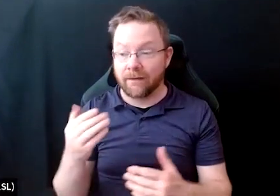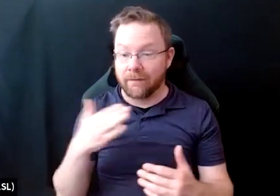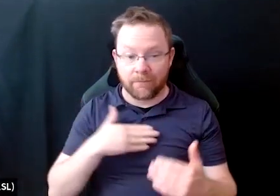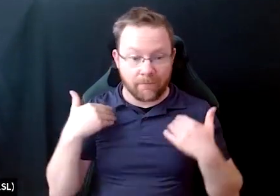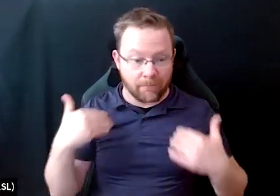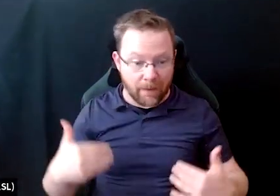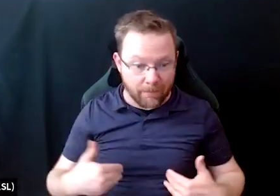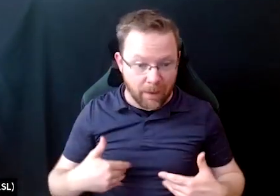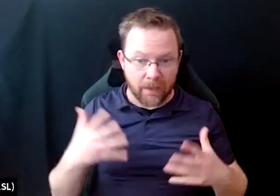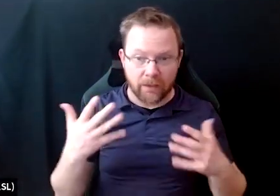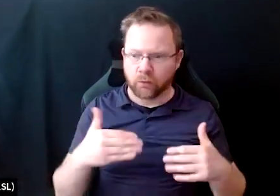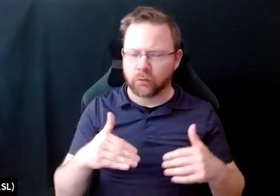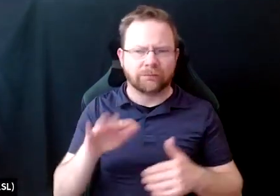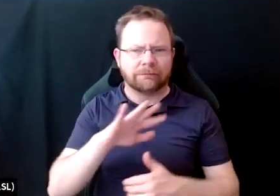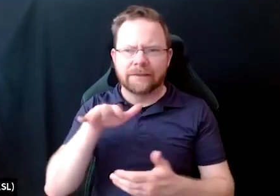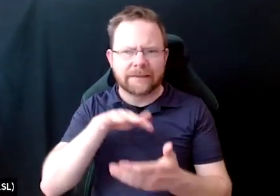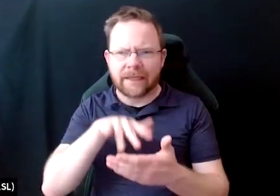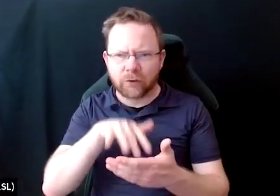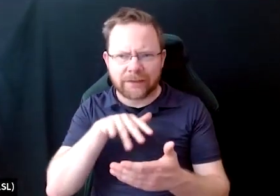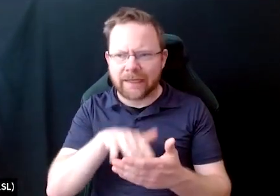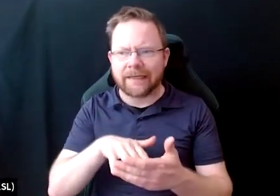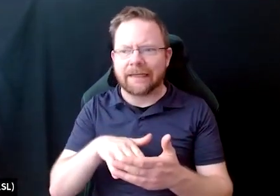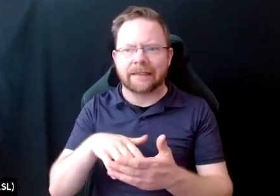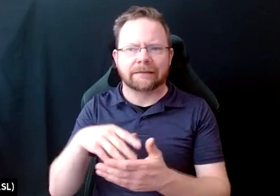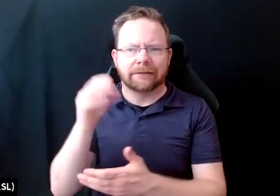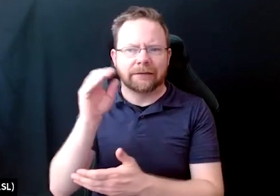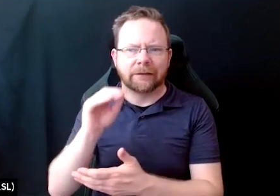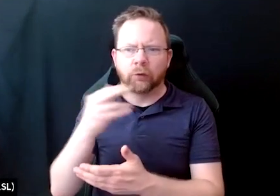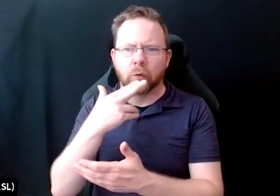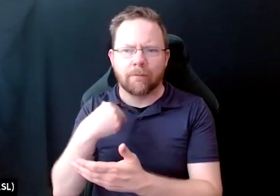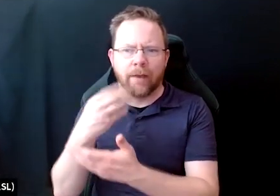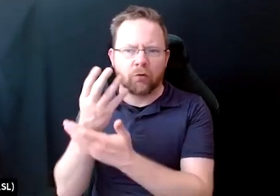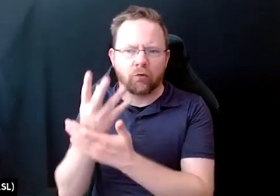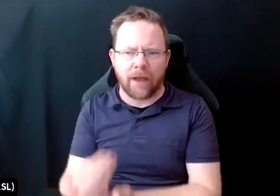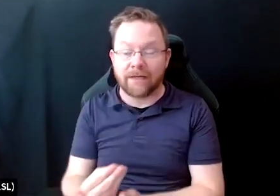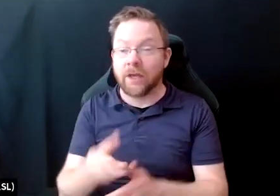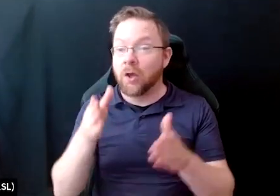that have never been studied in microgravity. A person with an amputation, their body is--